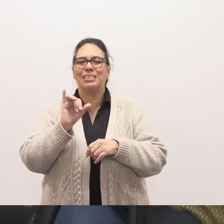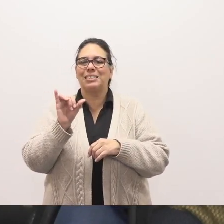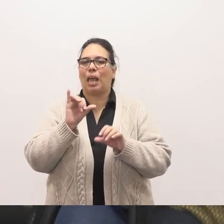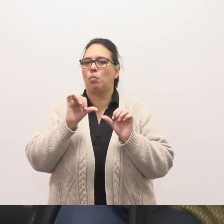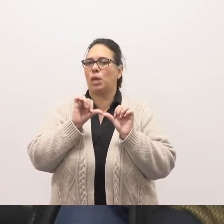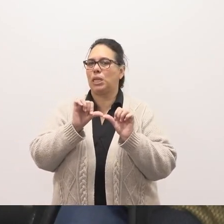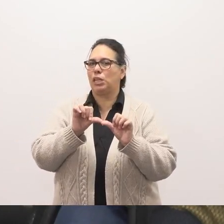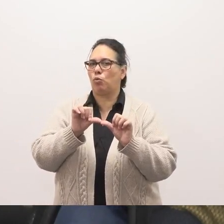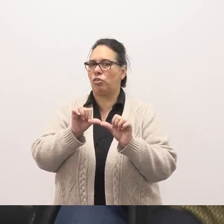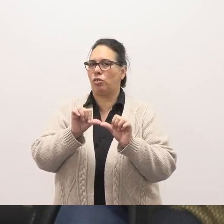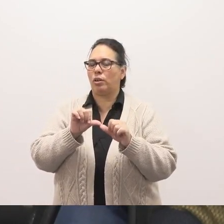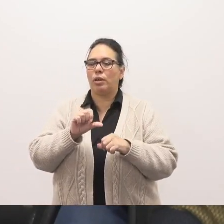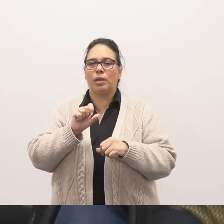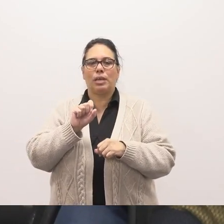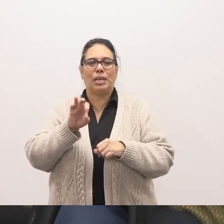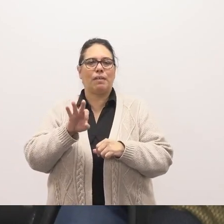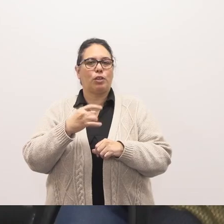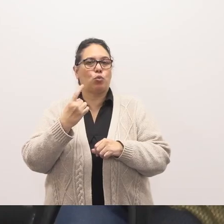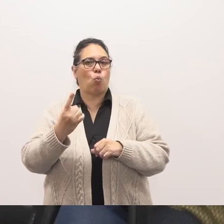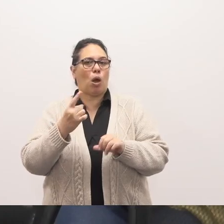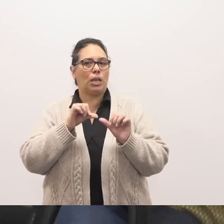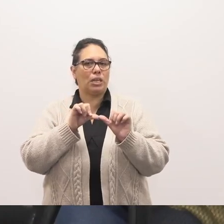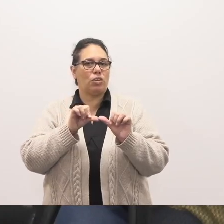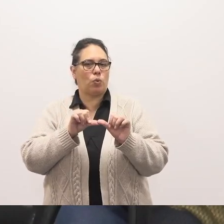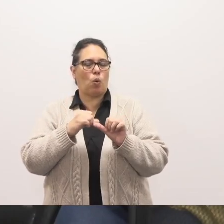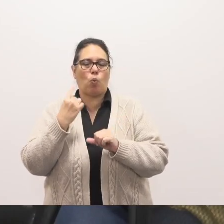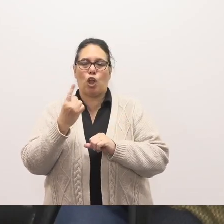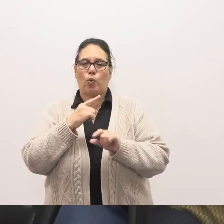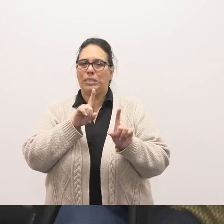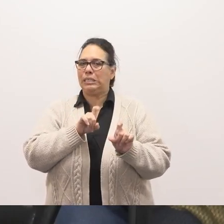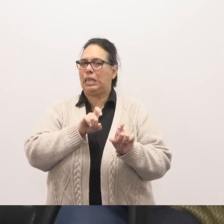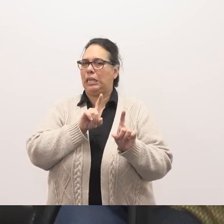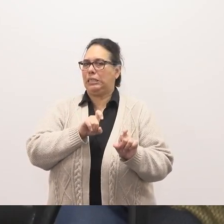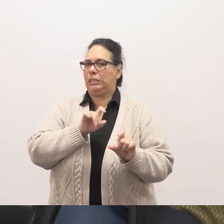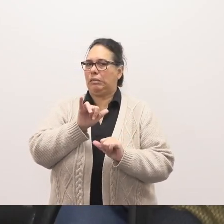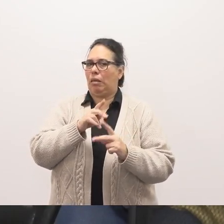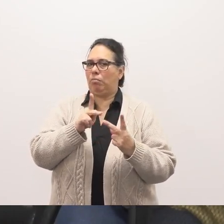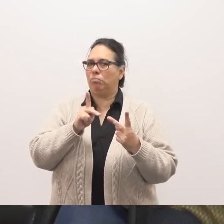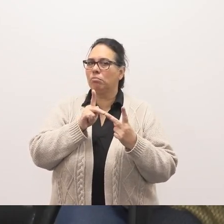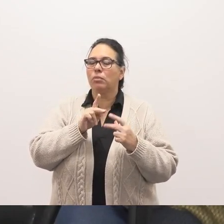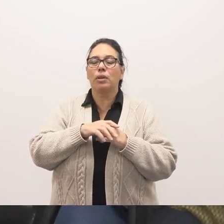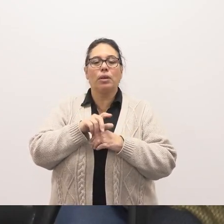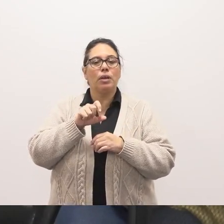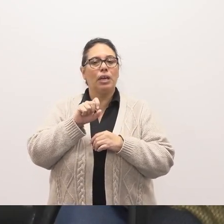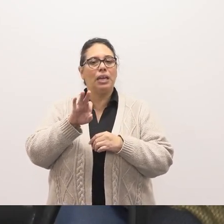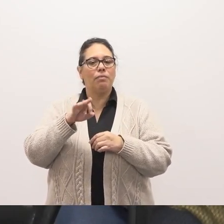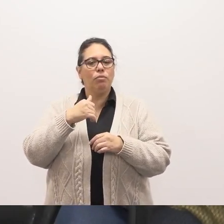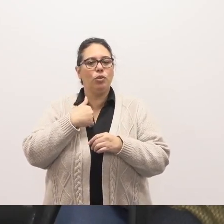So if there's just one continuation, we're always gonna be testing, what, that one continuation. And of course if you've got a finding